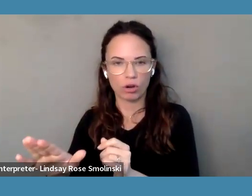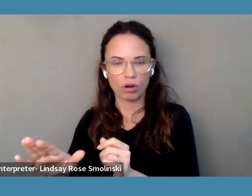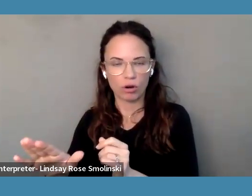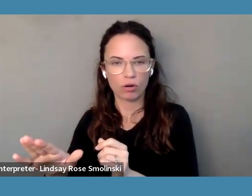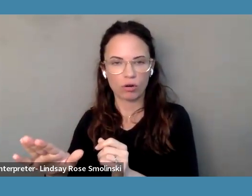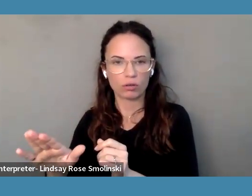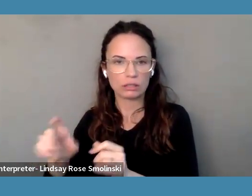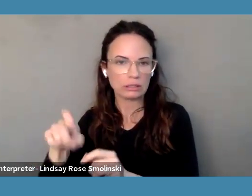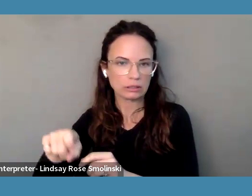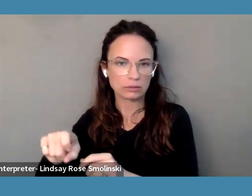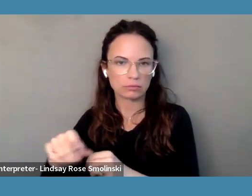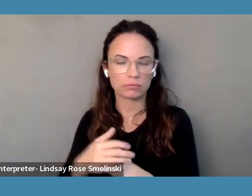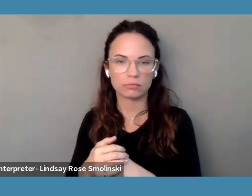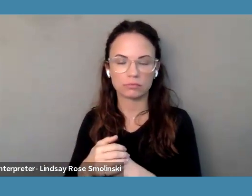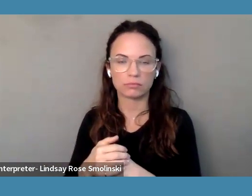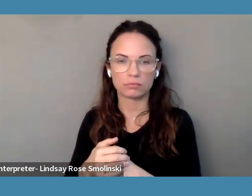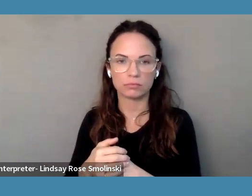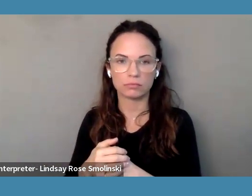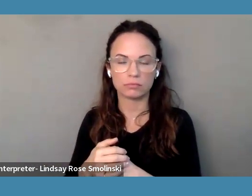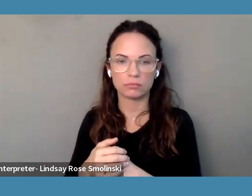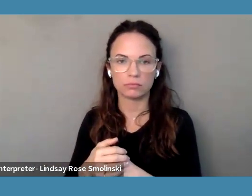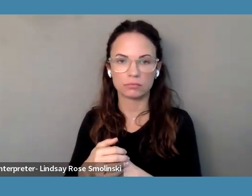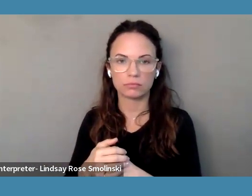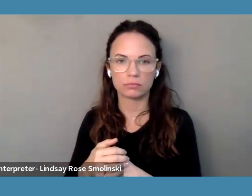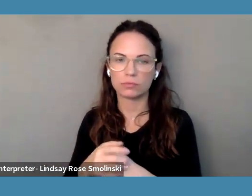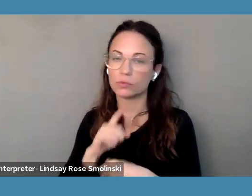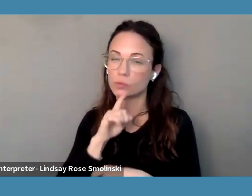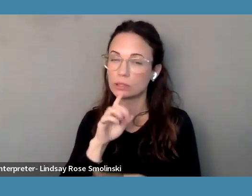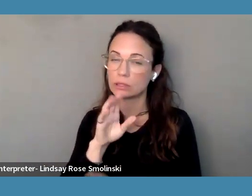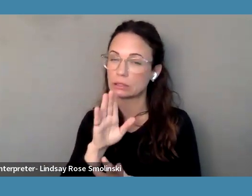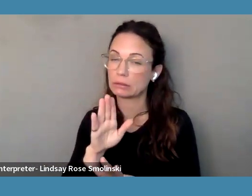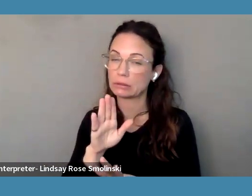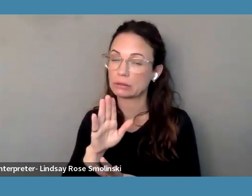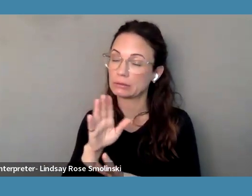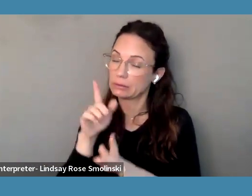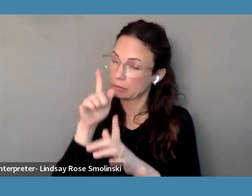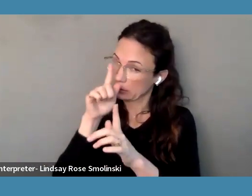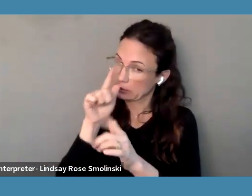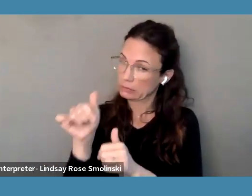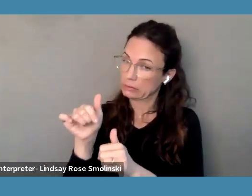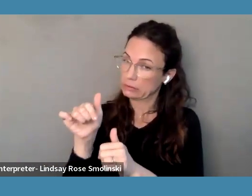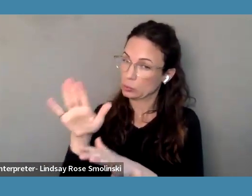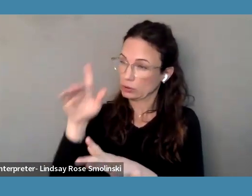And so that's a personal call. If there's someone else that you feel